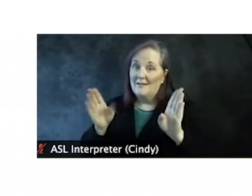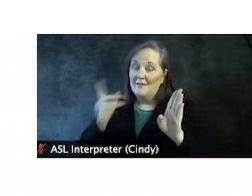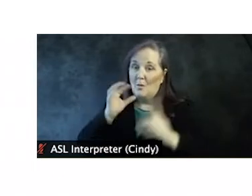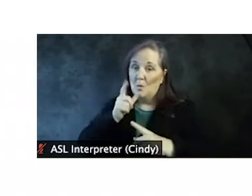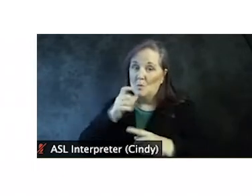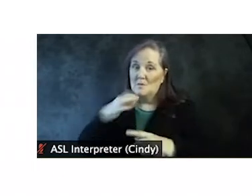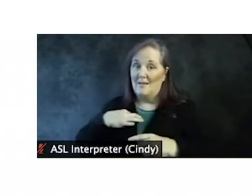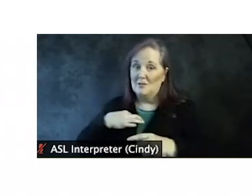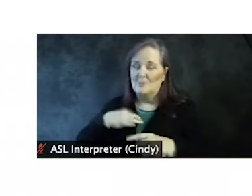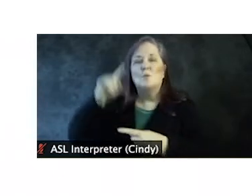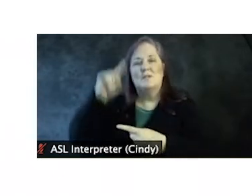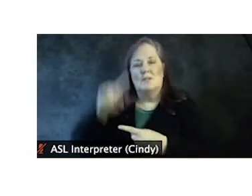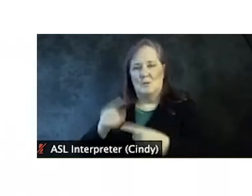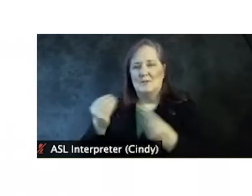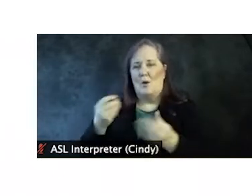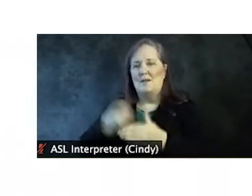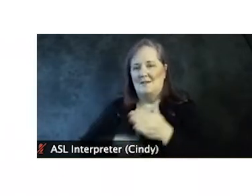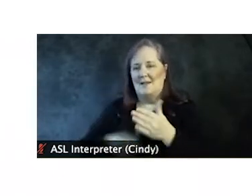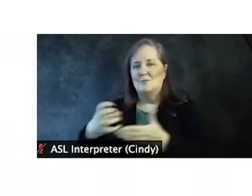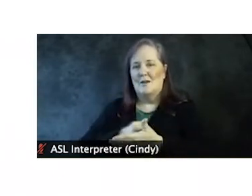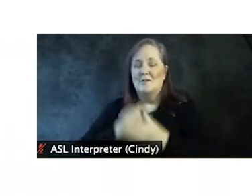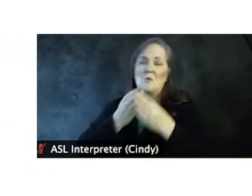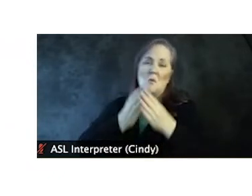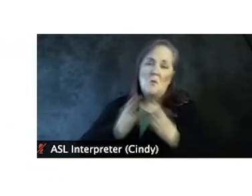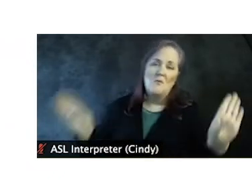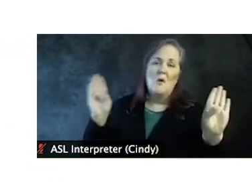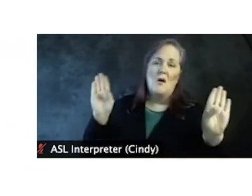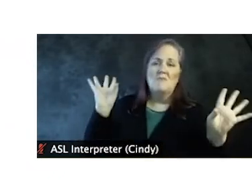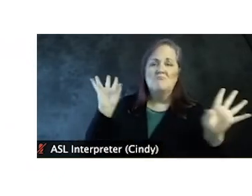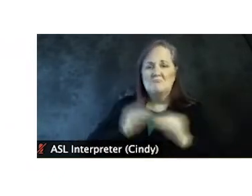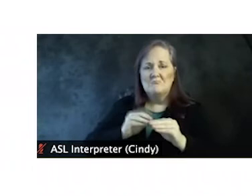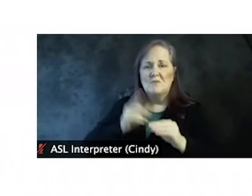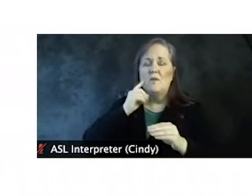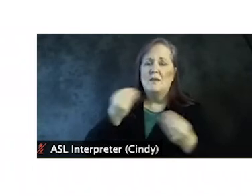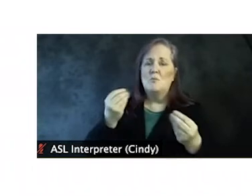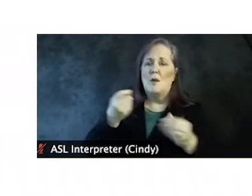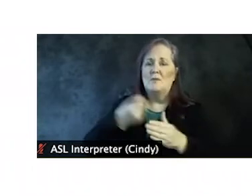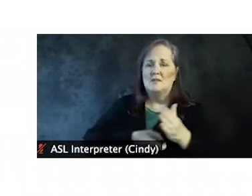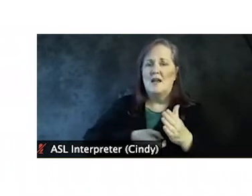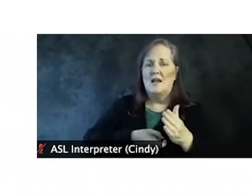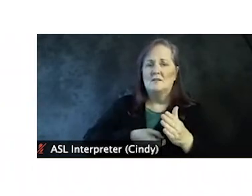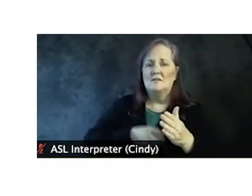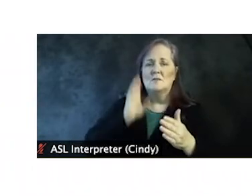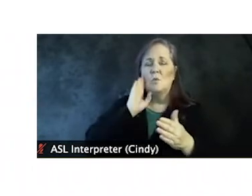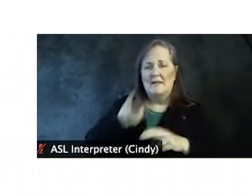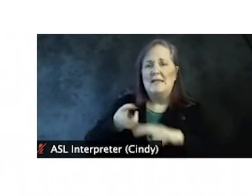the state treasurer and comptroller. And then the opposition is the Howard Jarvis Taxpayers